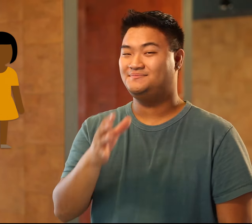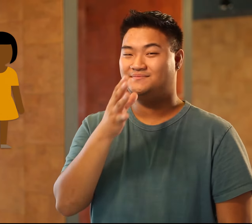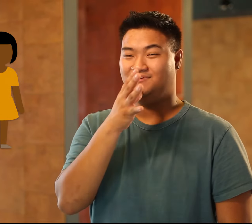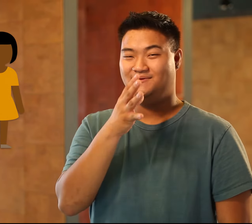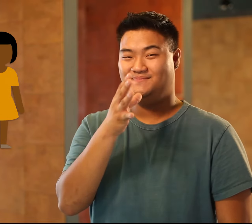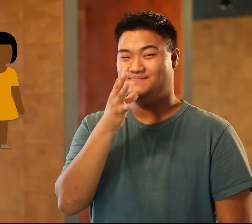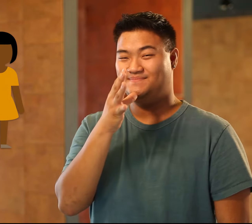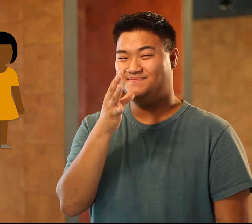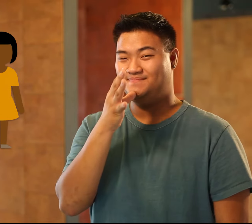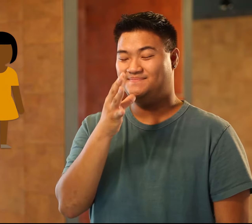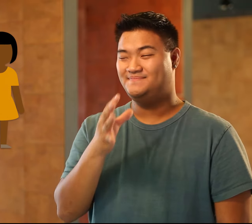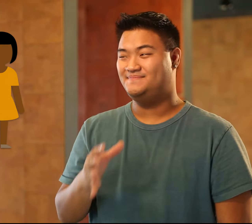mother